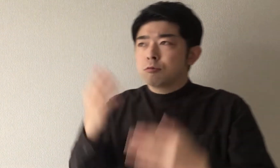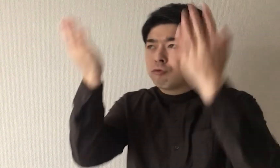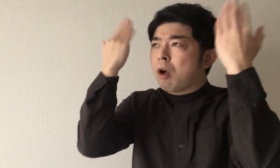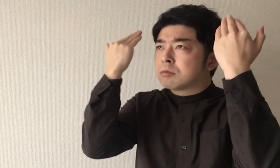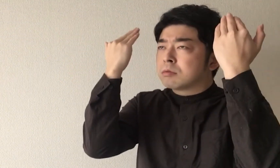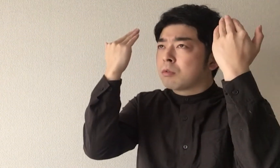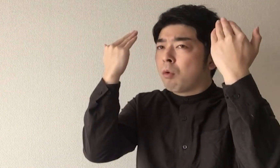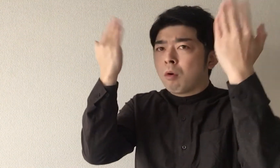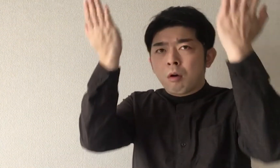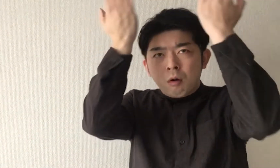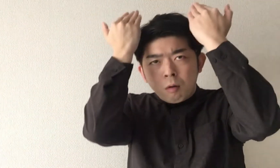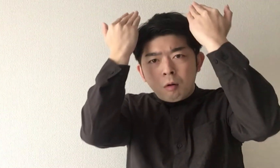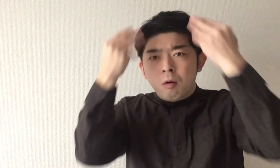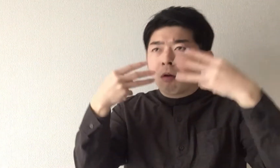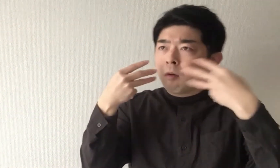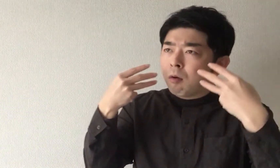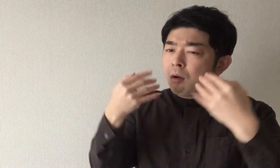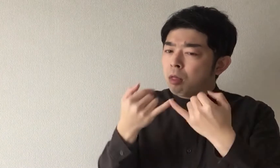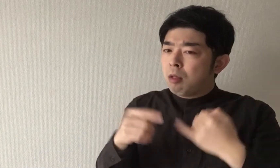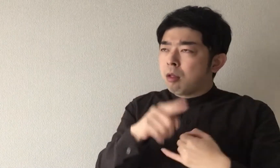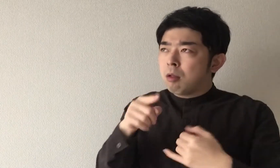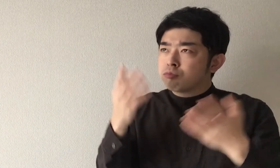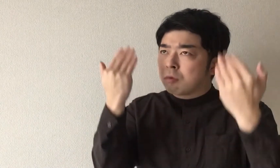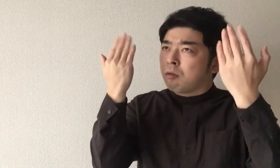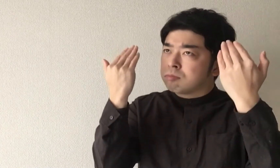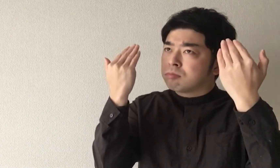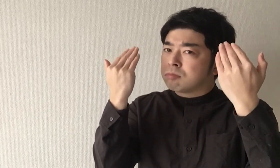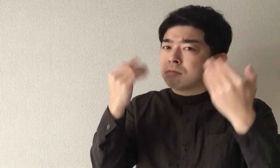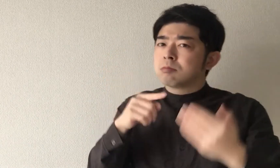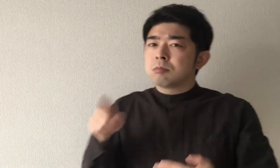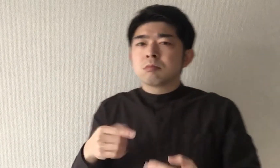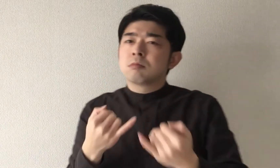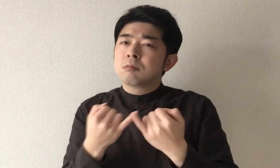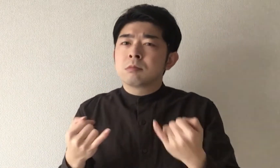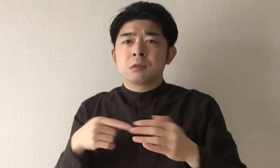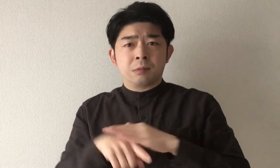this is the same thing if you say it's an animal like a rabbit.